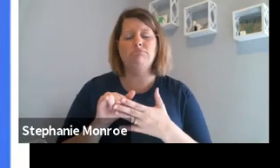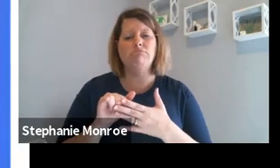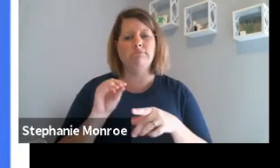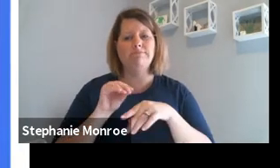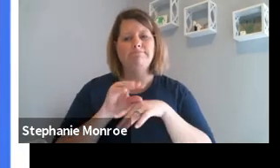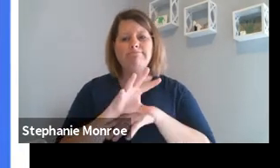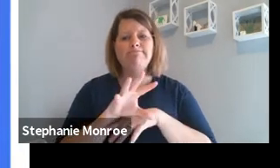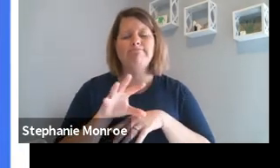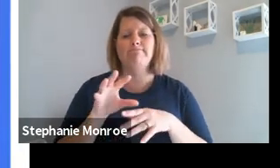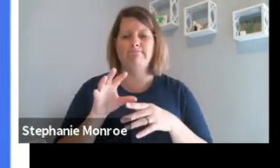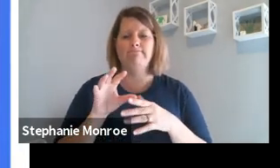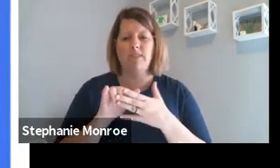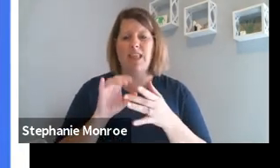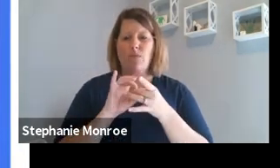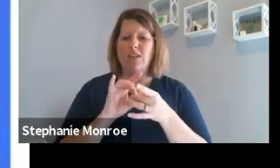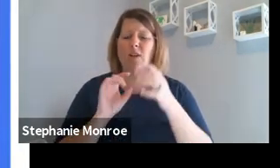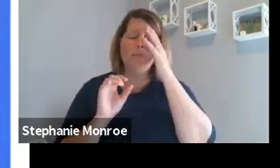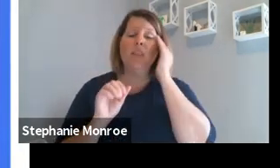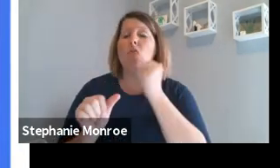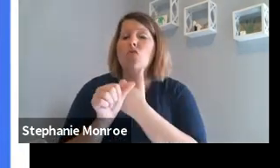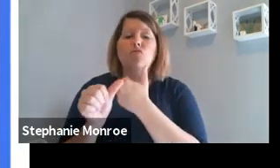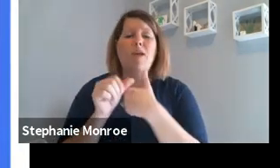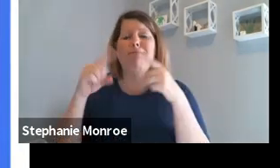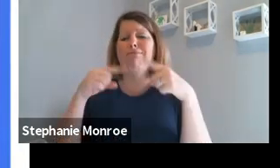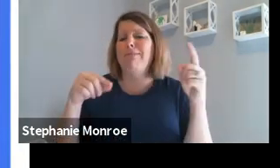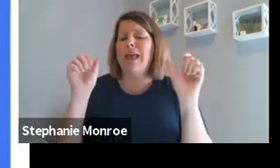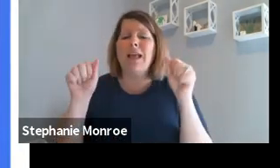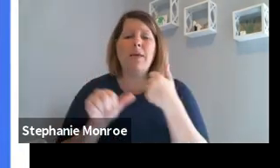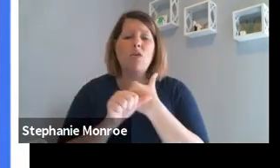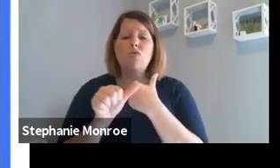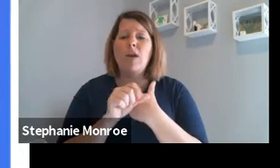It could be a threat towards your physical body,